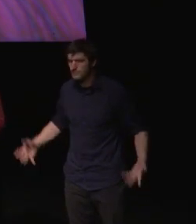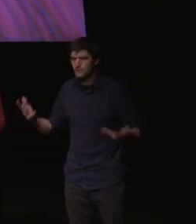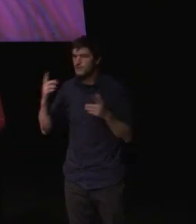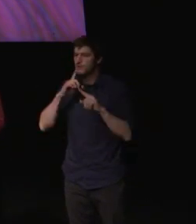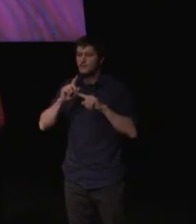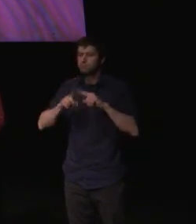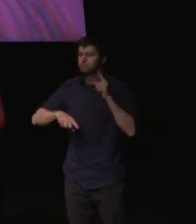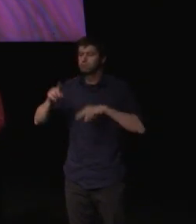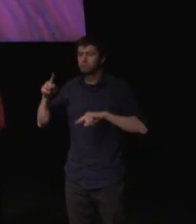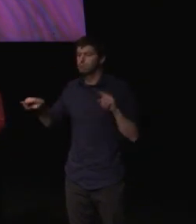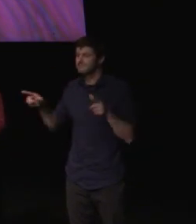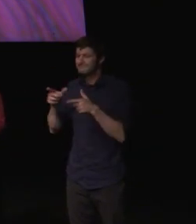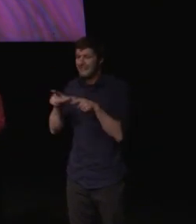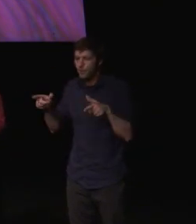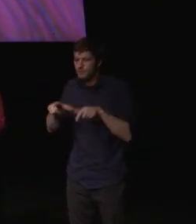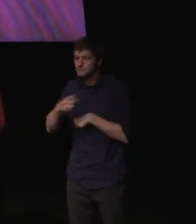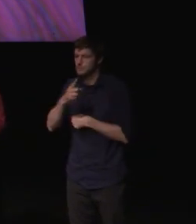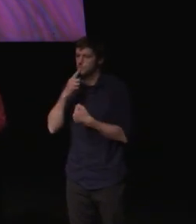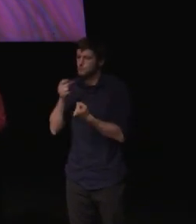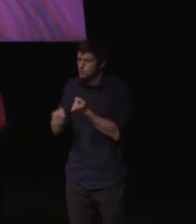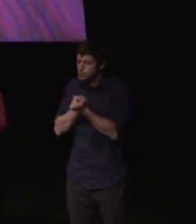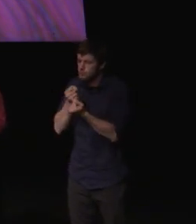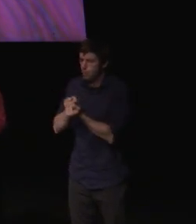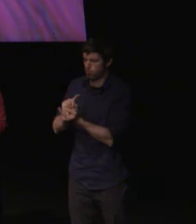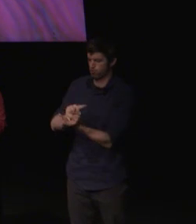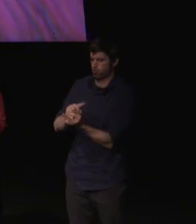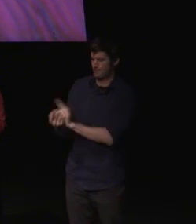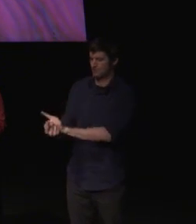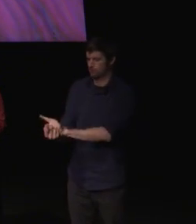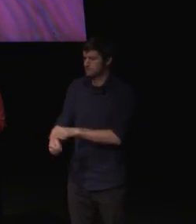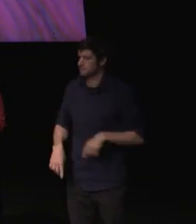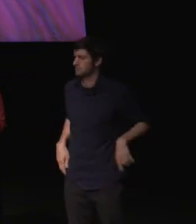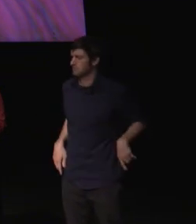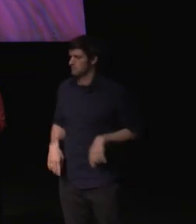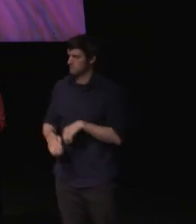that supports translation. I'm gonna go back to the slide where...